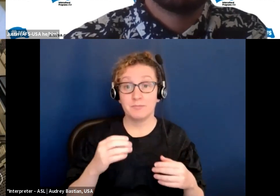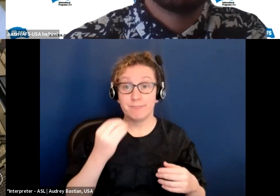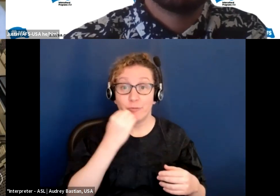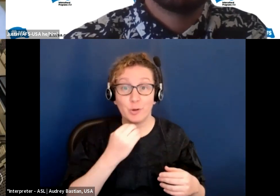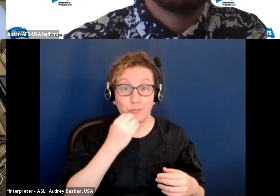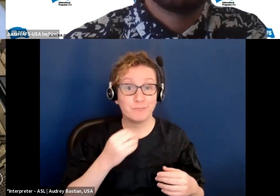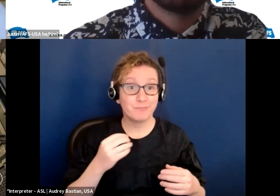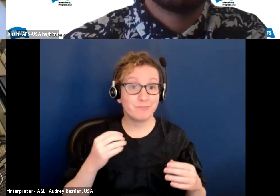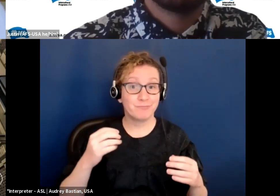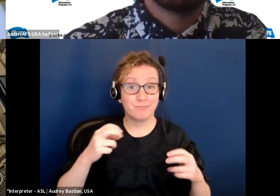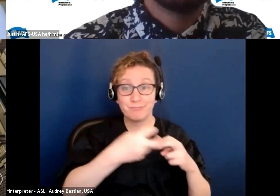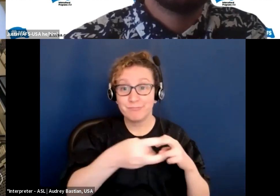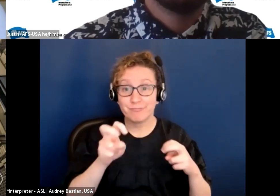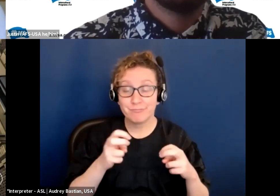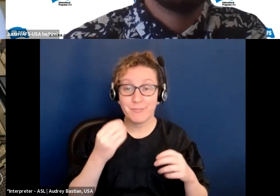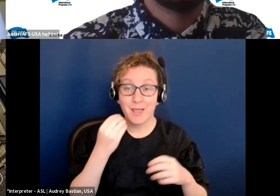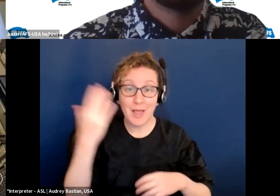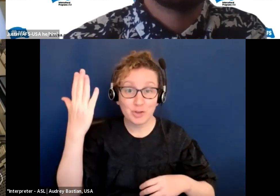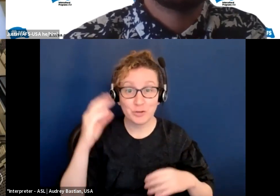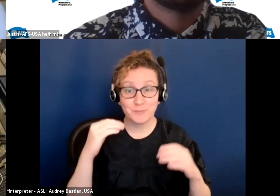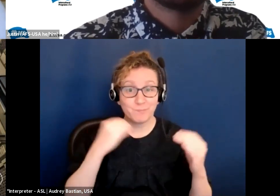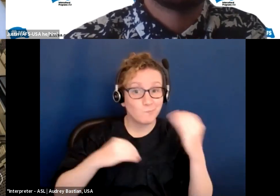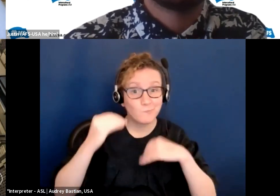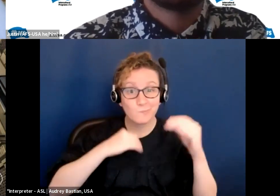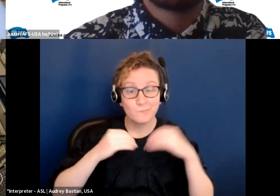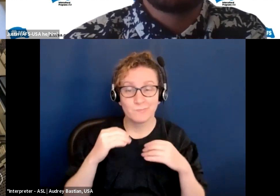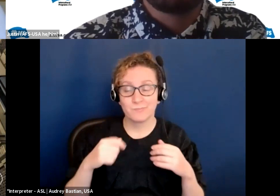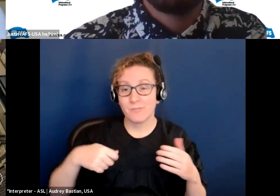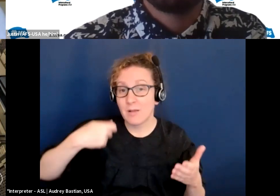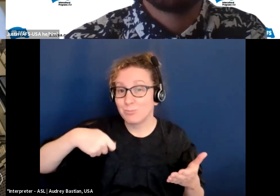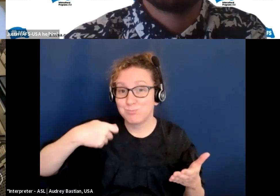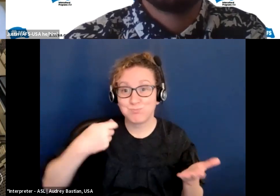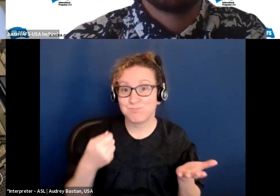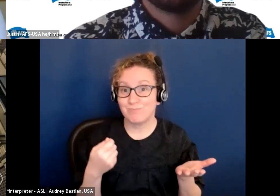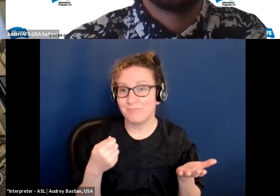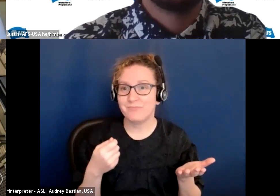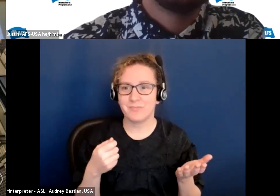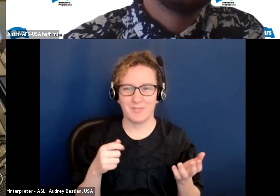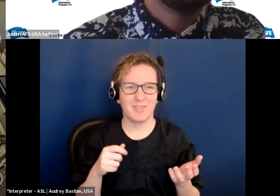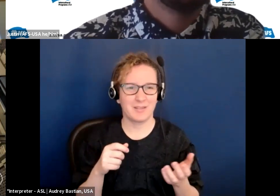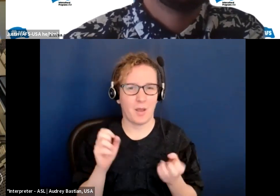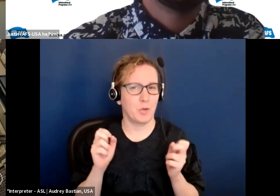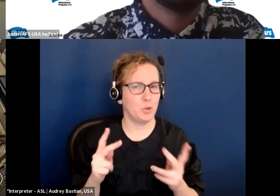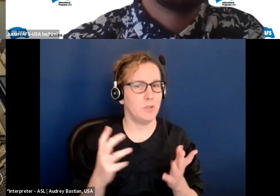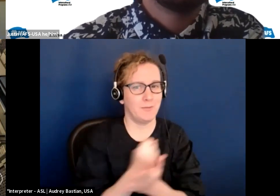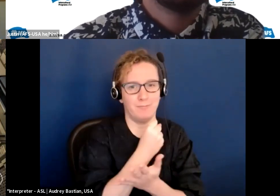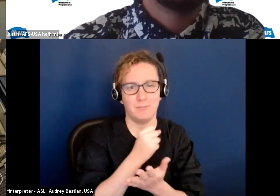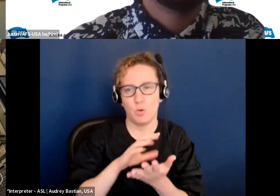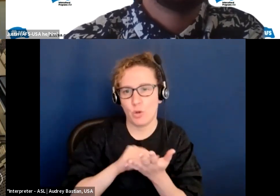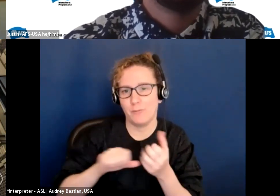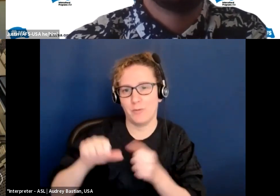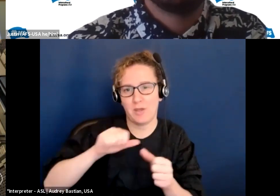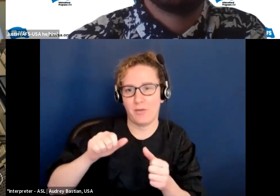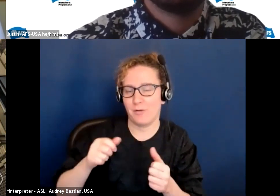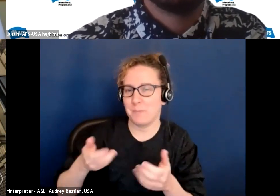are eating lunch, we think of that as an opportunity for others to learn from each other.